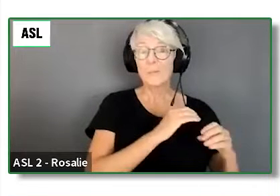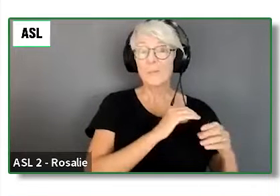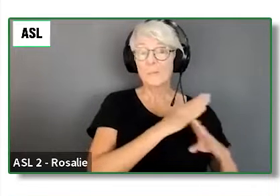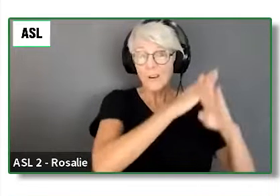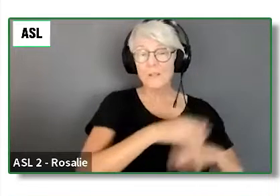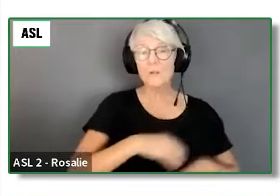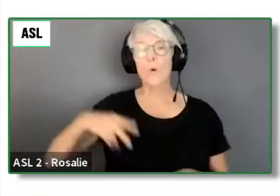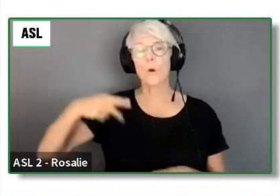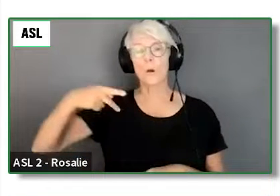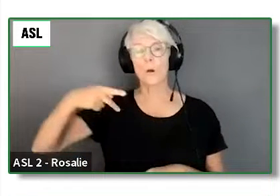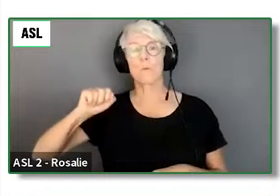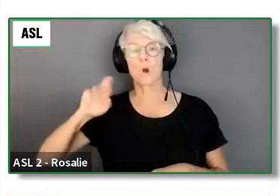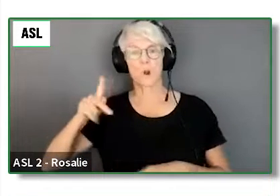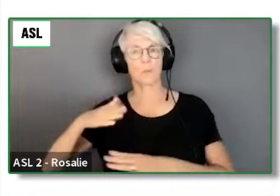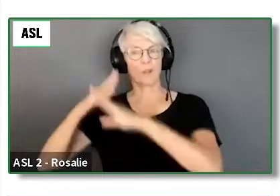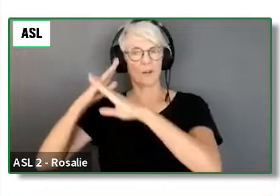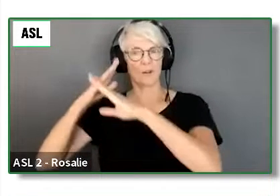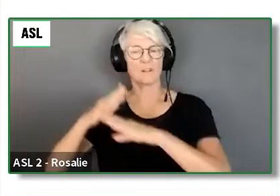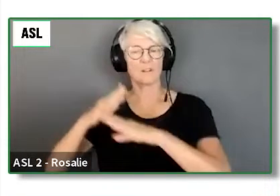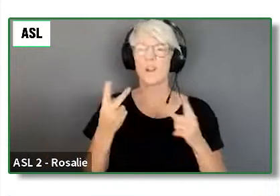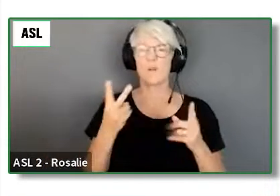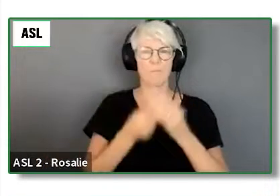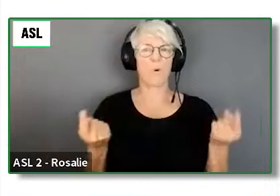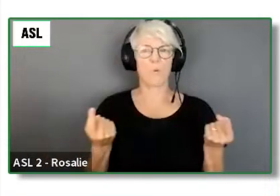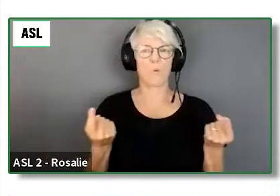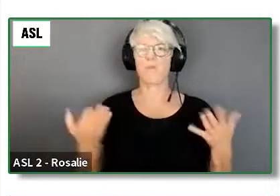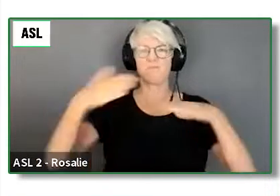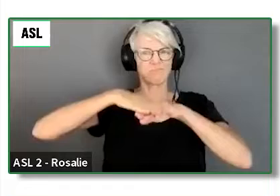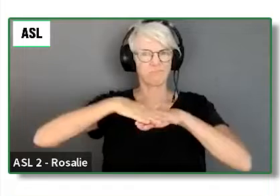there's one overarching barrier which I consider the single greatest barrier to